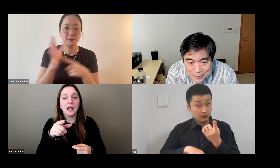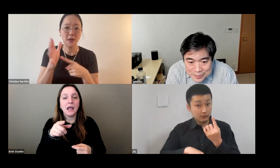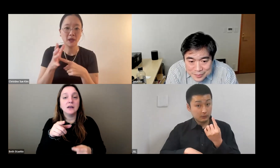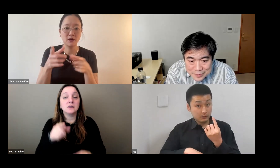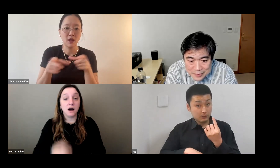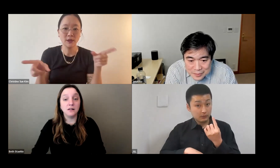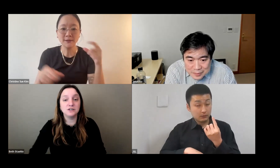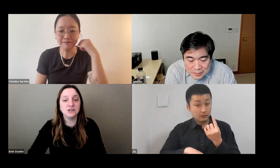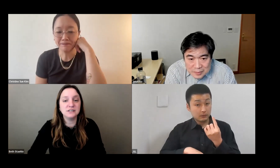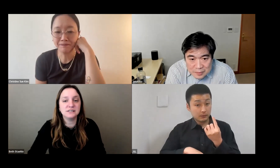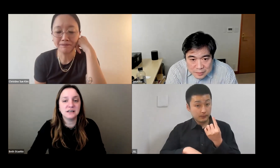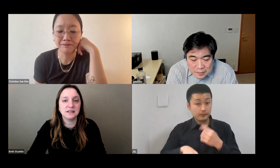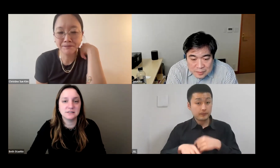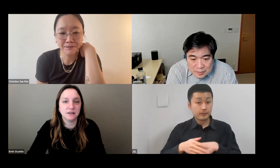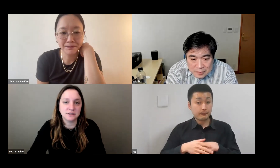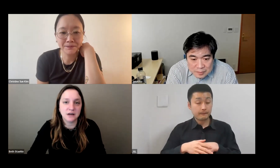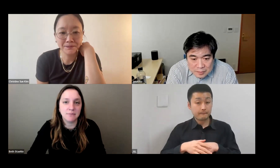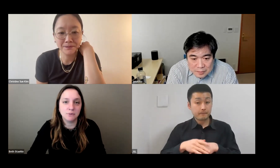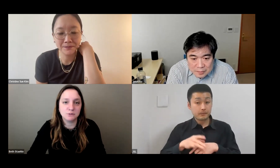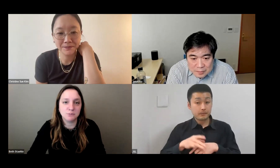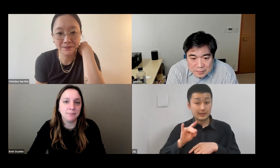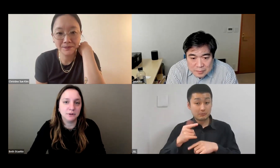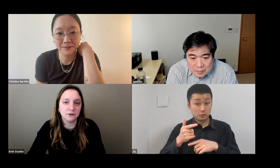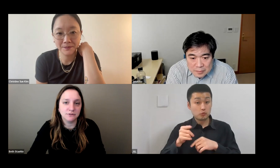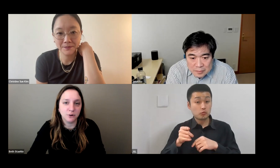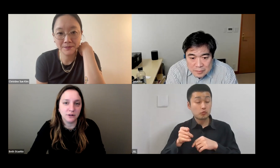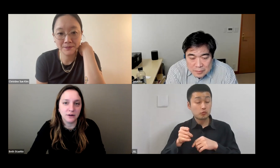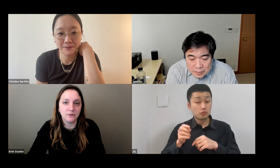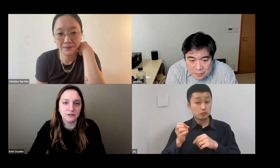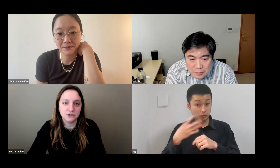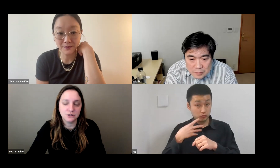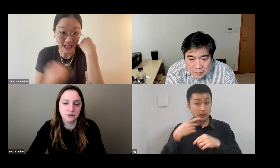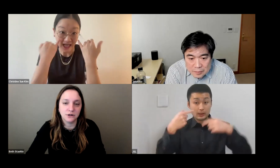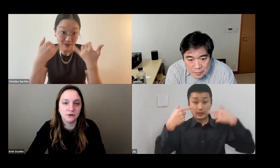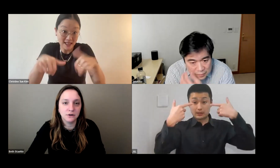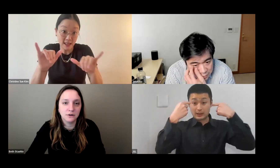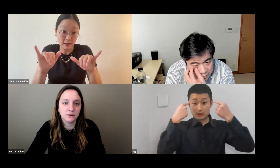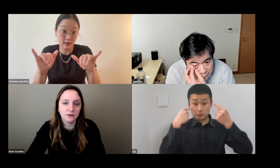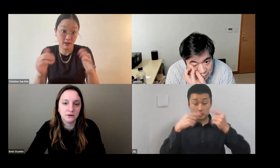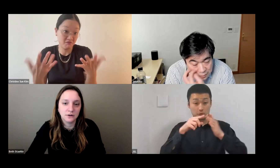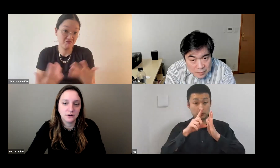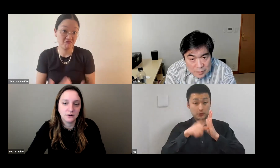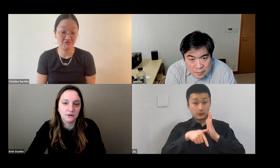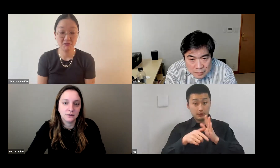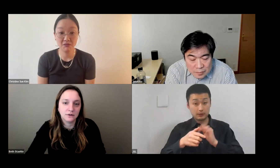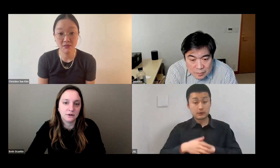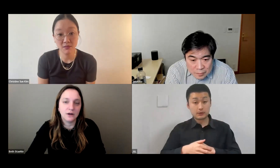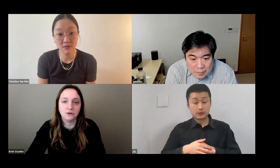In colleges it's like the top most popular foreign language. Sure. I don't know.